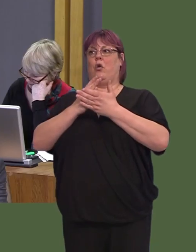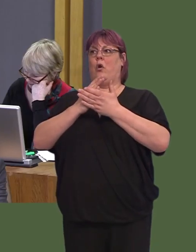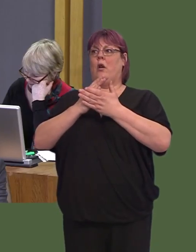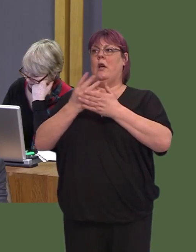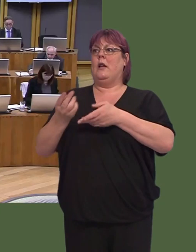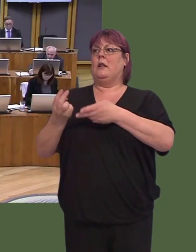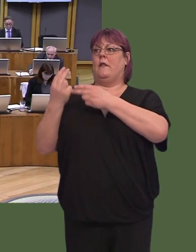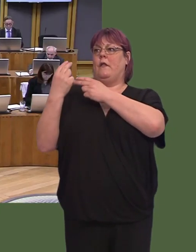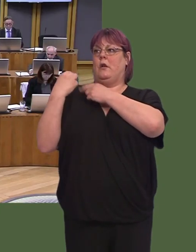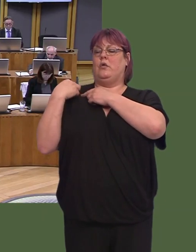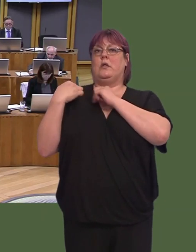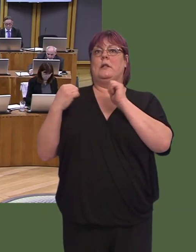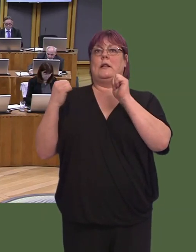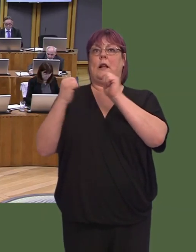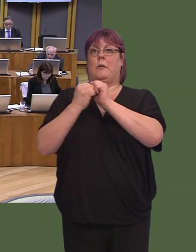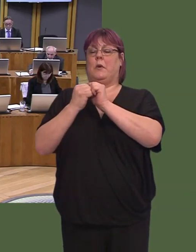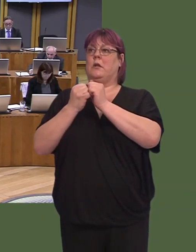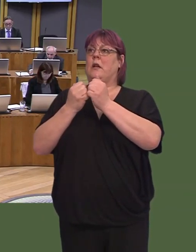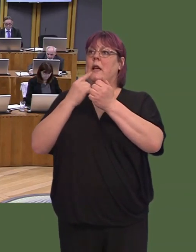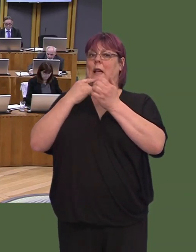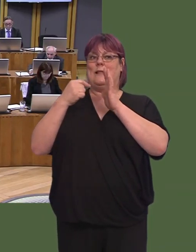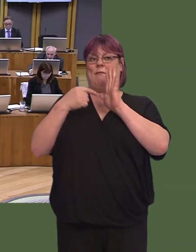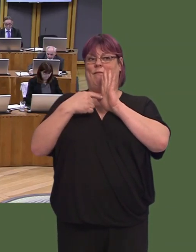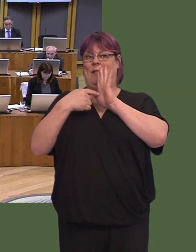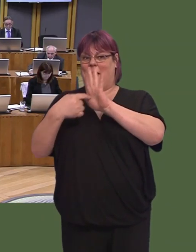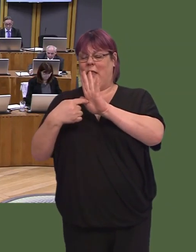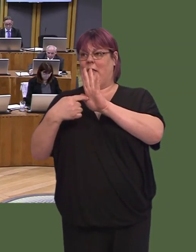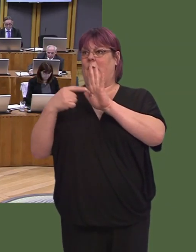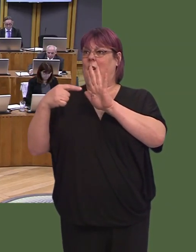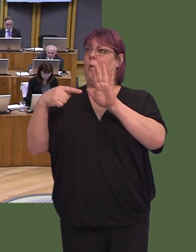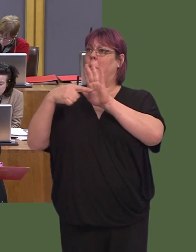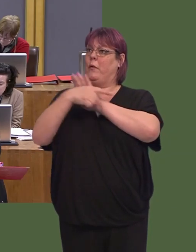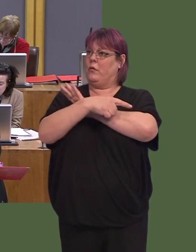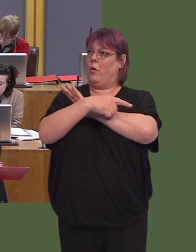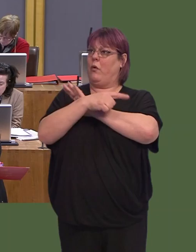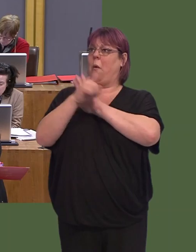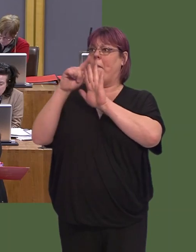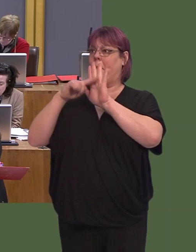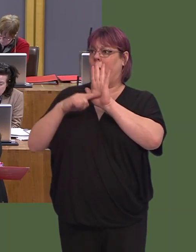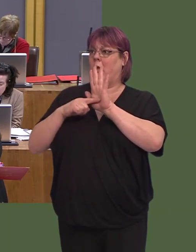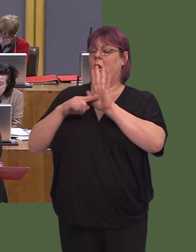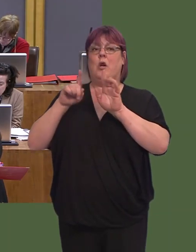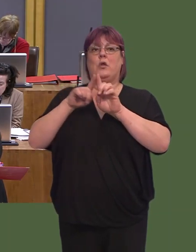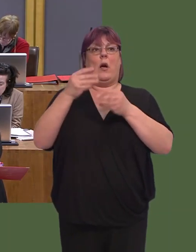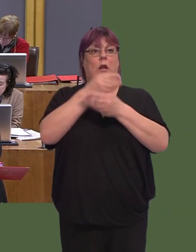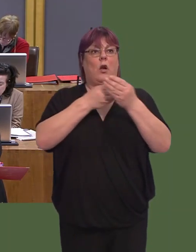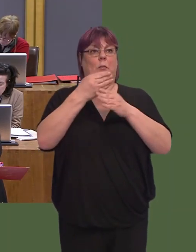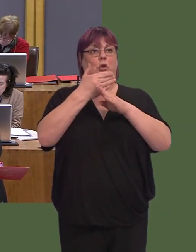reflected in the EU withdrawal Bill and thus we're able to protect our economy, our jobs and our future prospects.